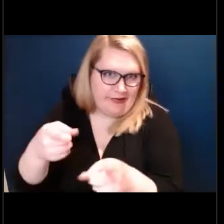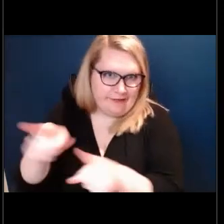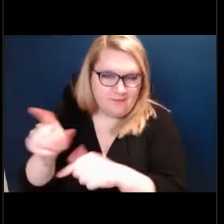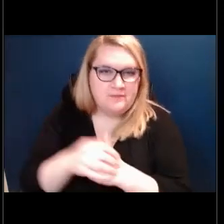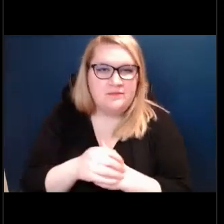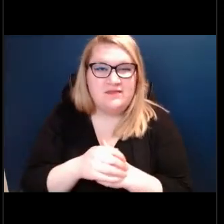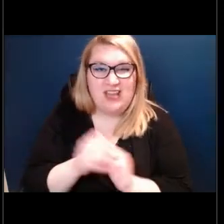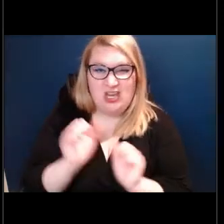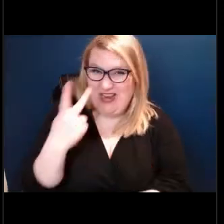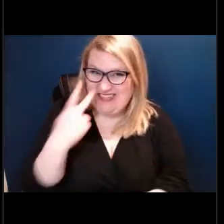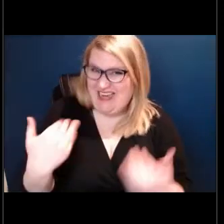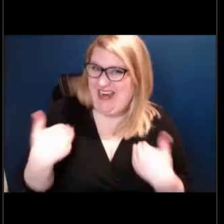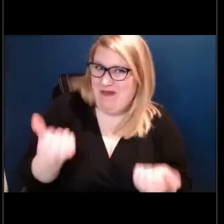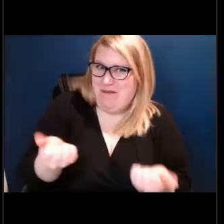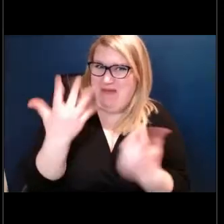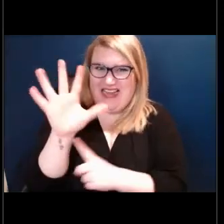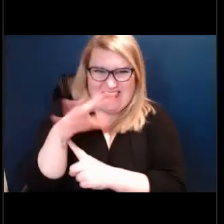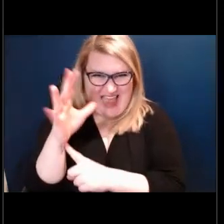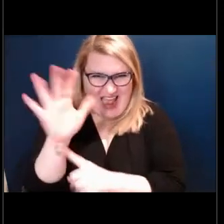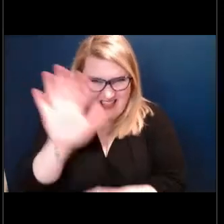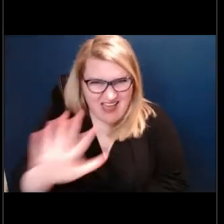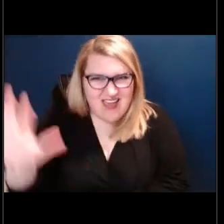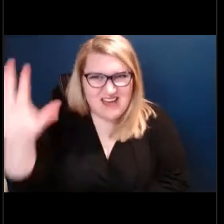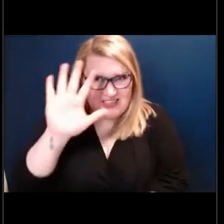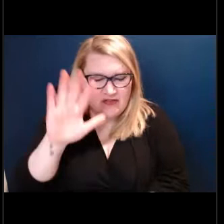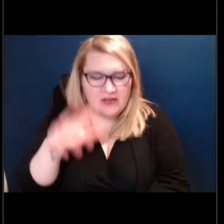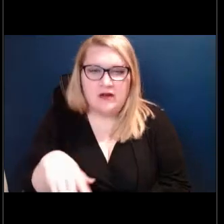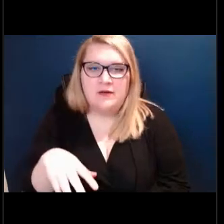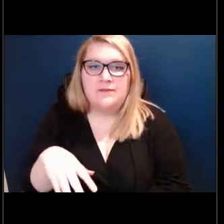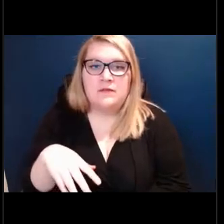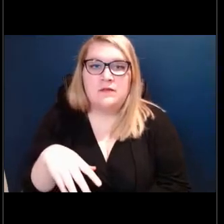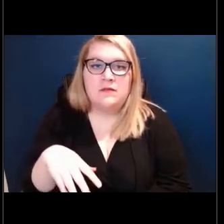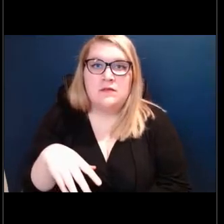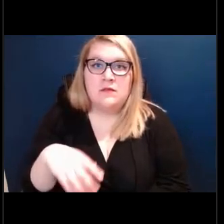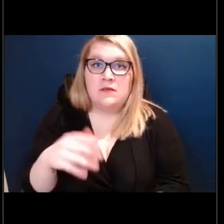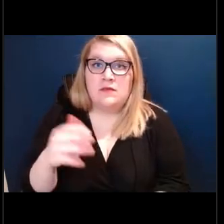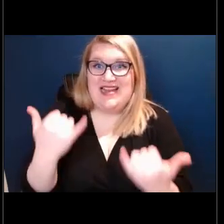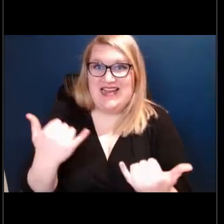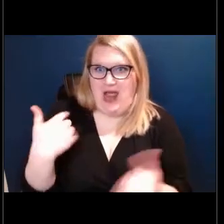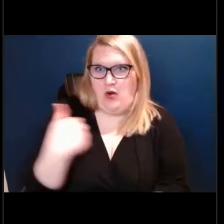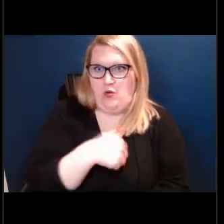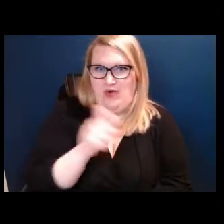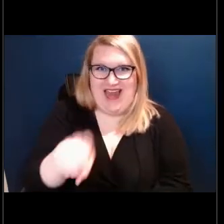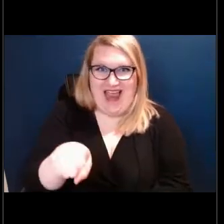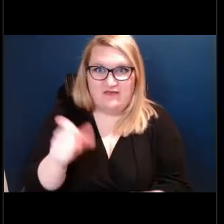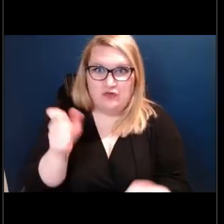a lot of satellites out there. And we've actually had a point where now we actually have to control them, tell them what to do